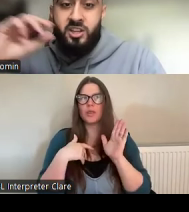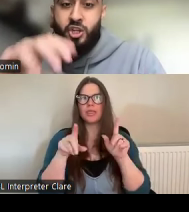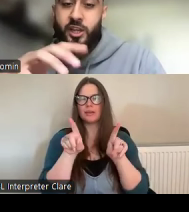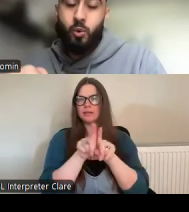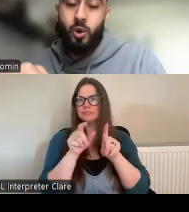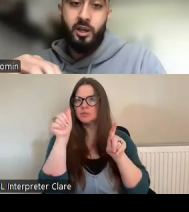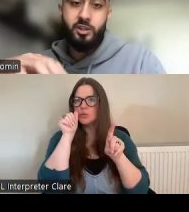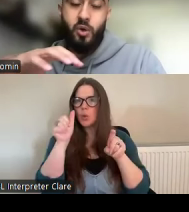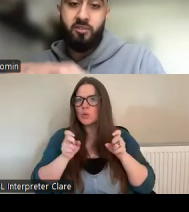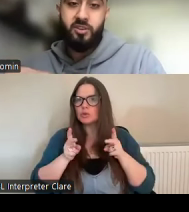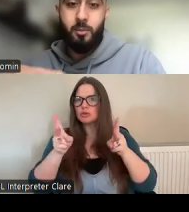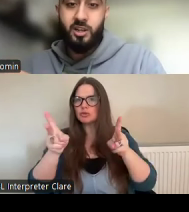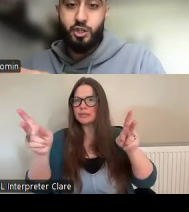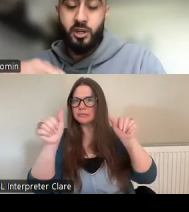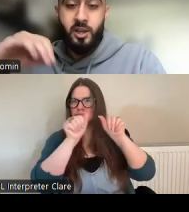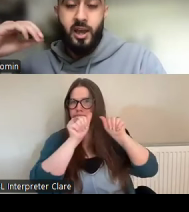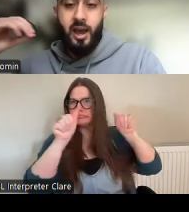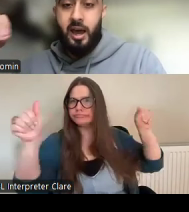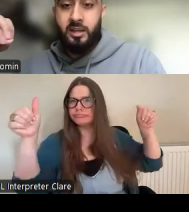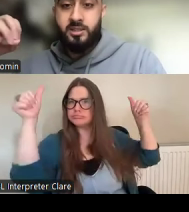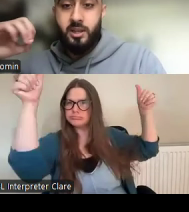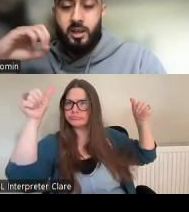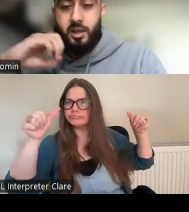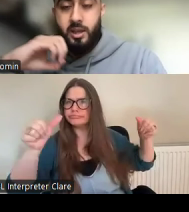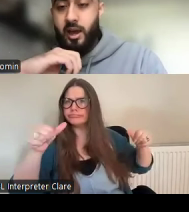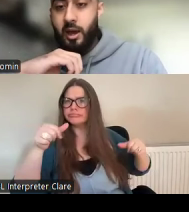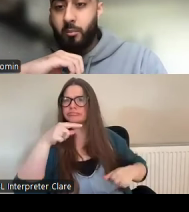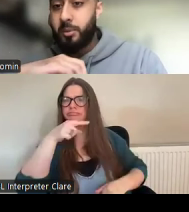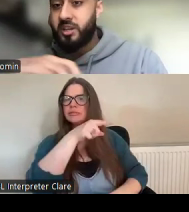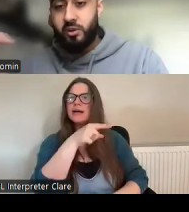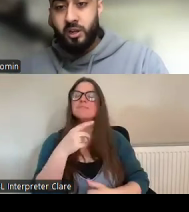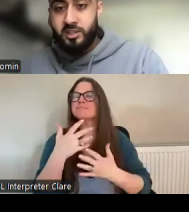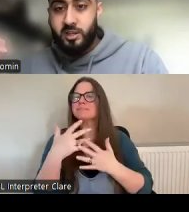Each keyword you have to imagine as a piece of real estate